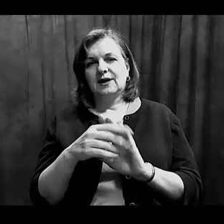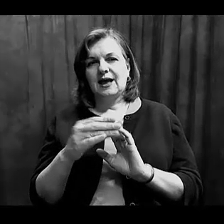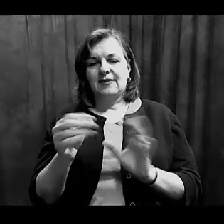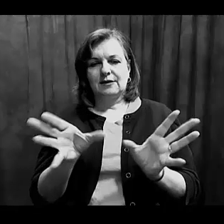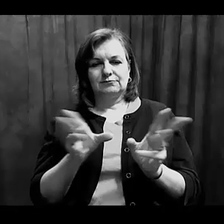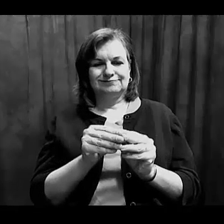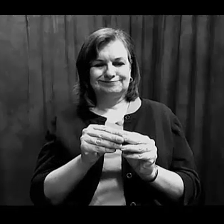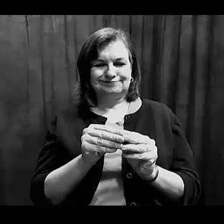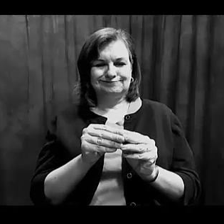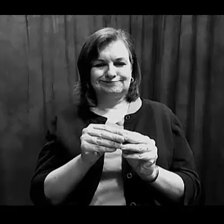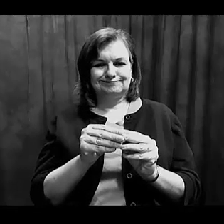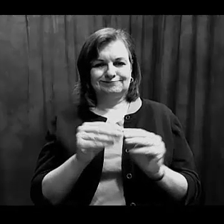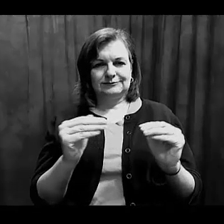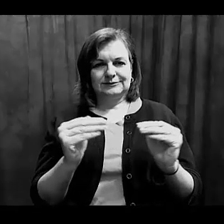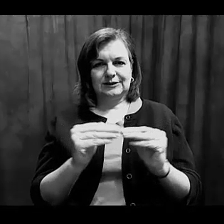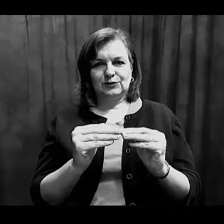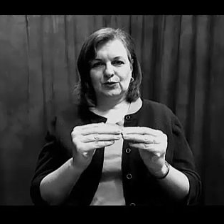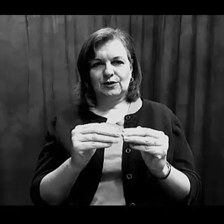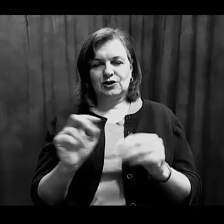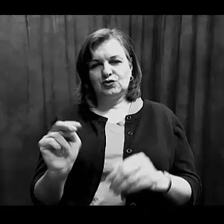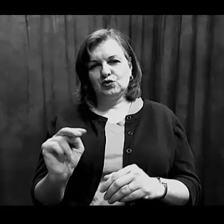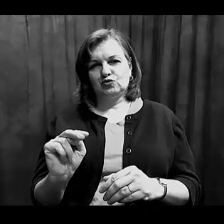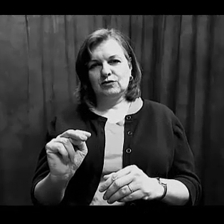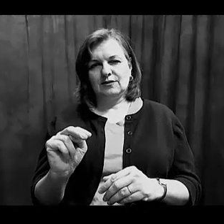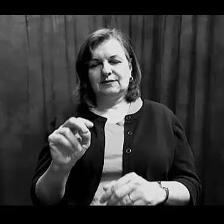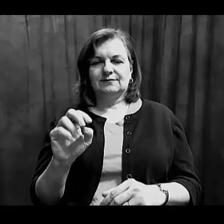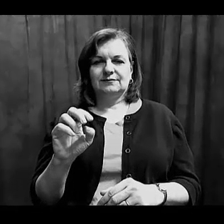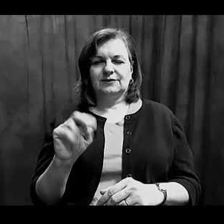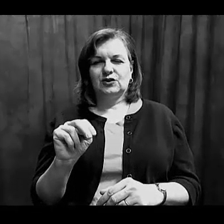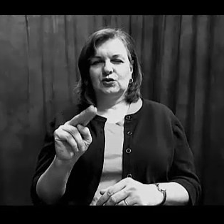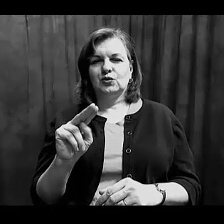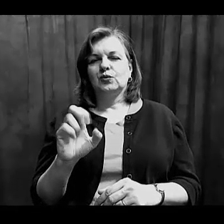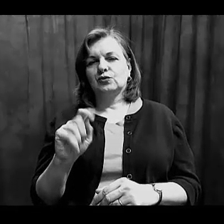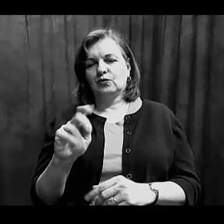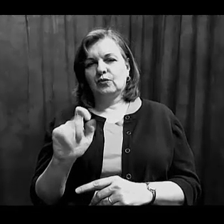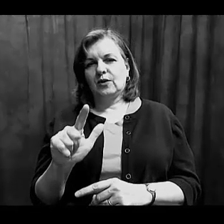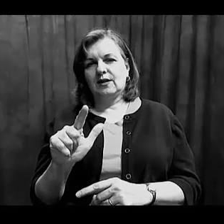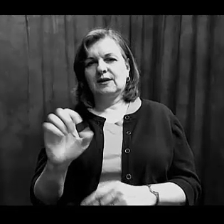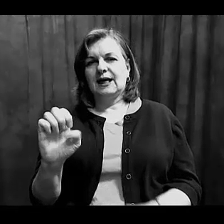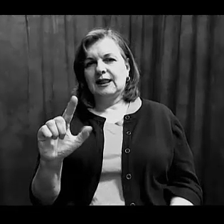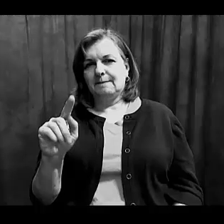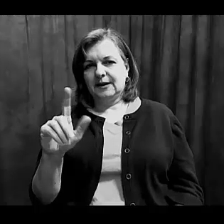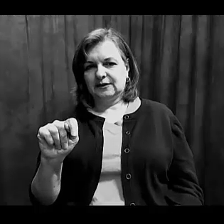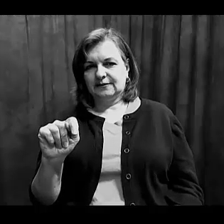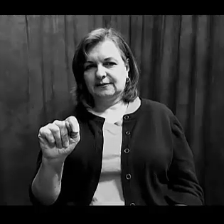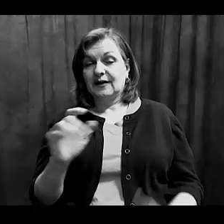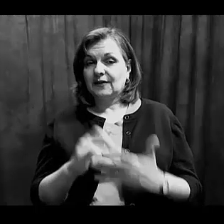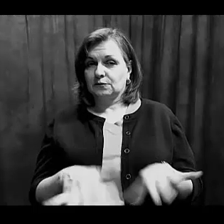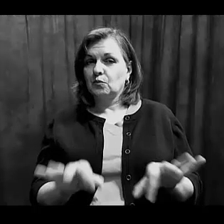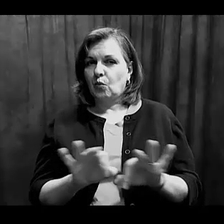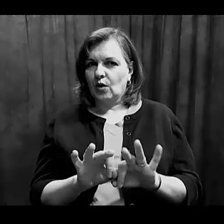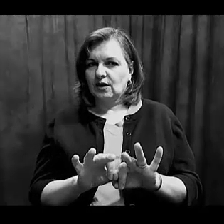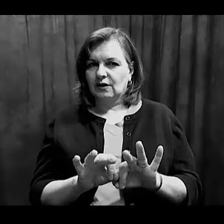2 negatives and you add them together you get a neutral element -- this is important